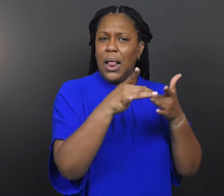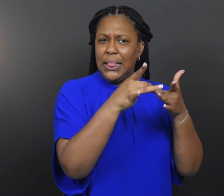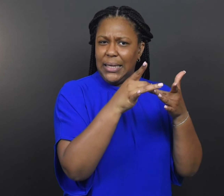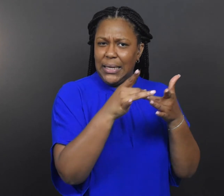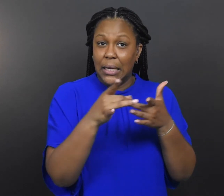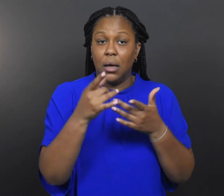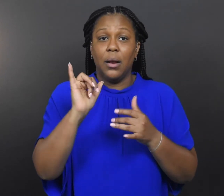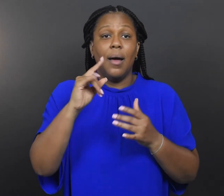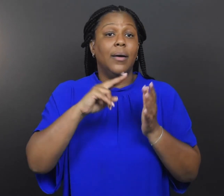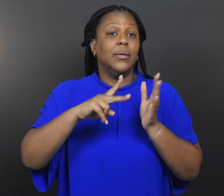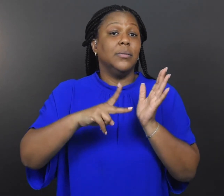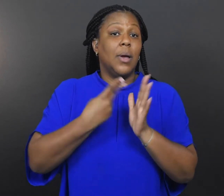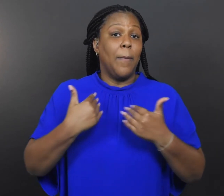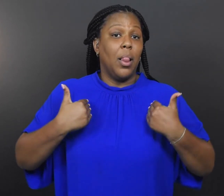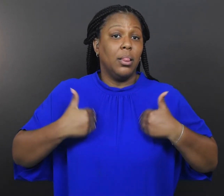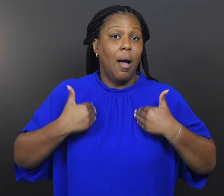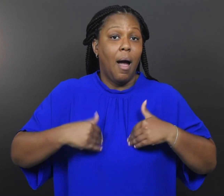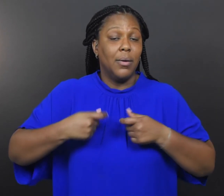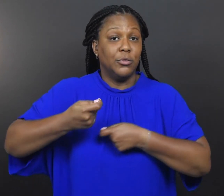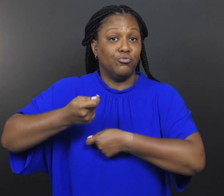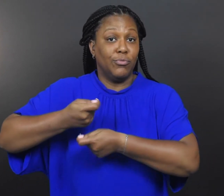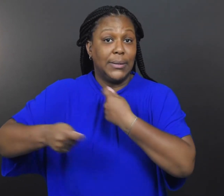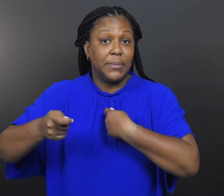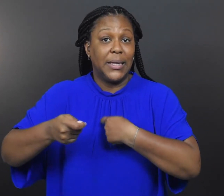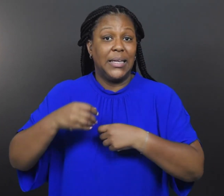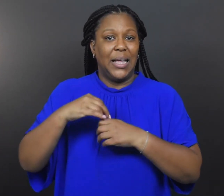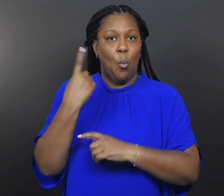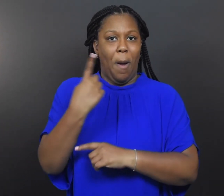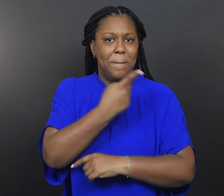transplant in one patient.